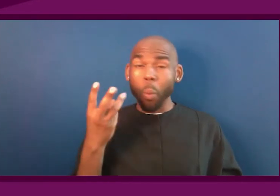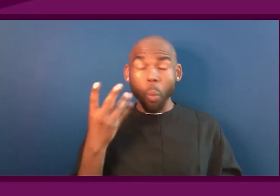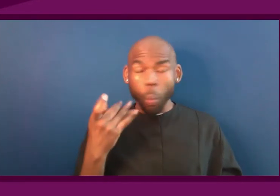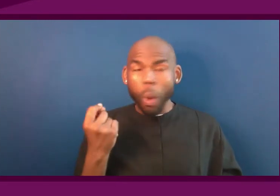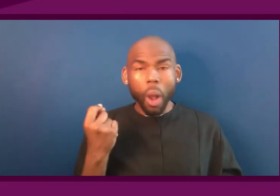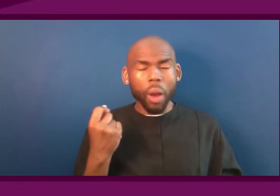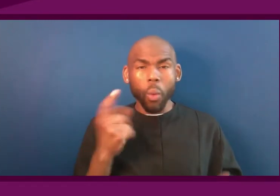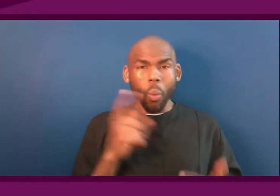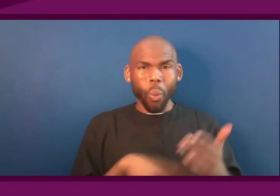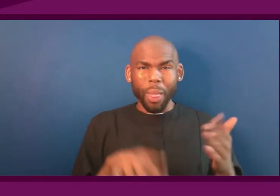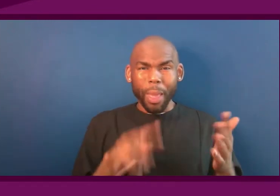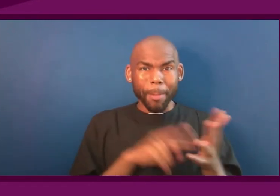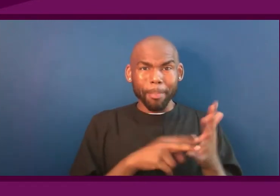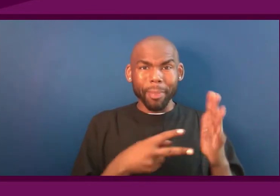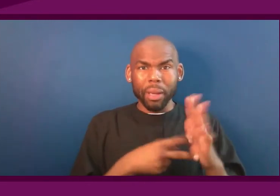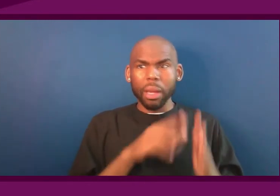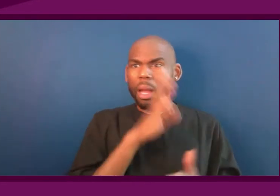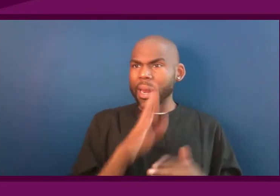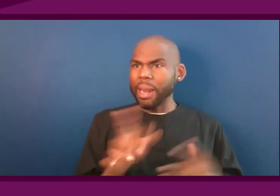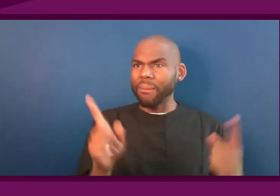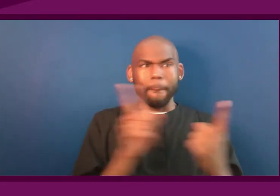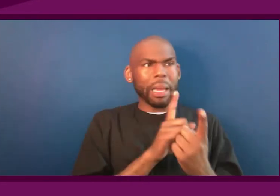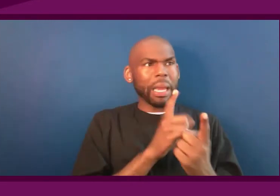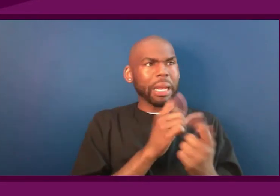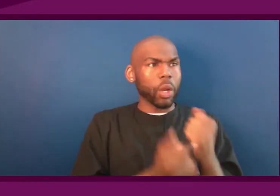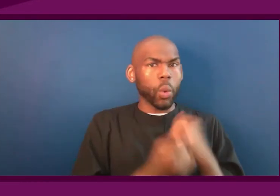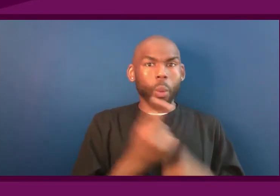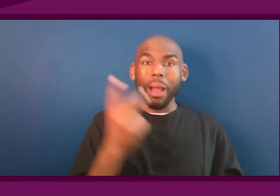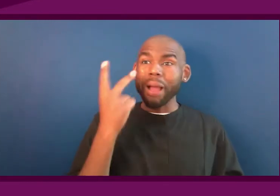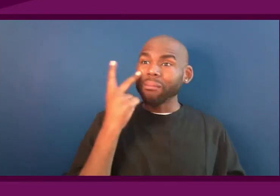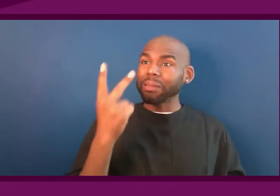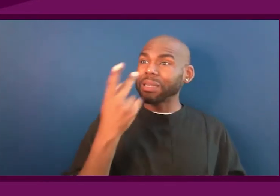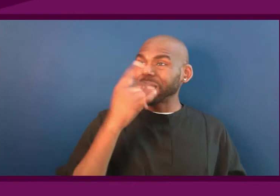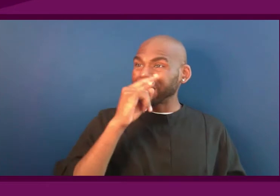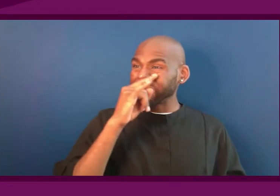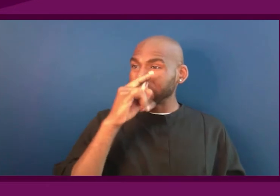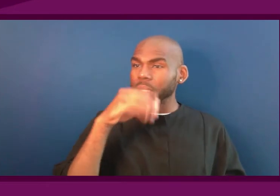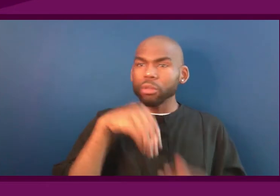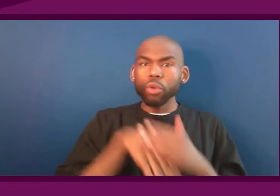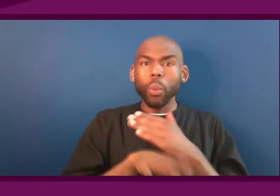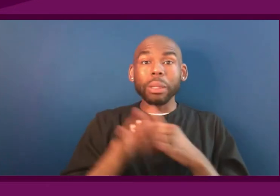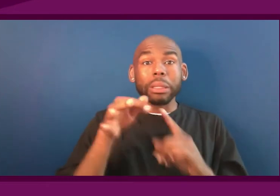I joined the community. What I didn't know was I was already part of the community with my ADHD and